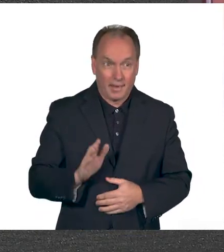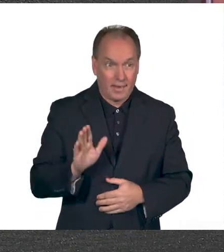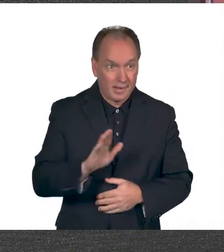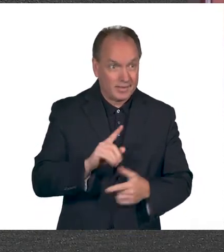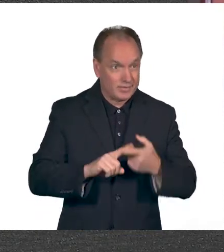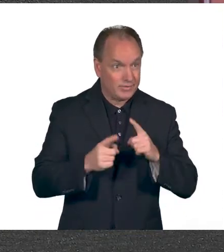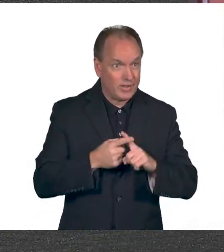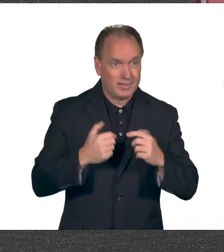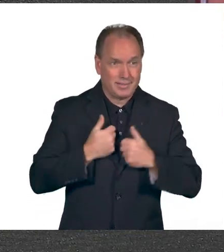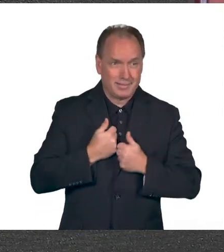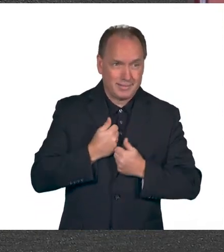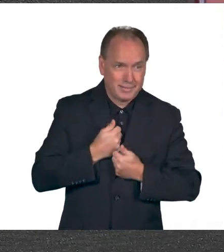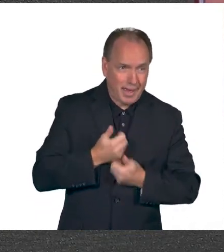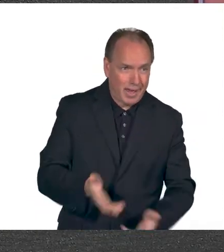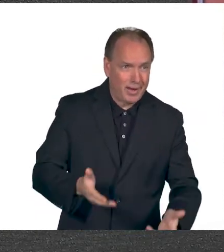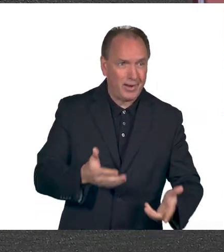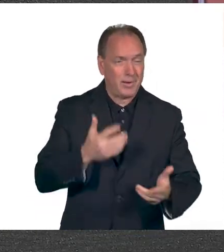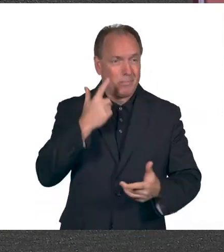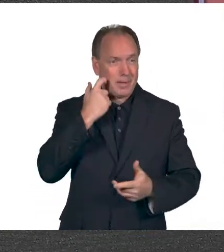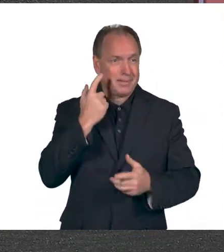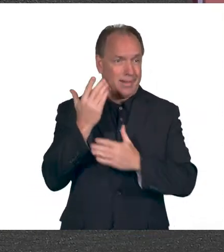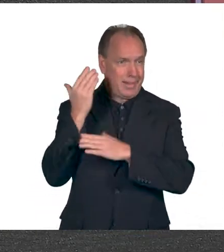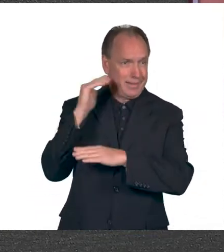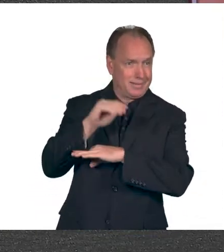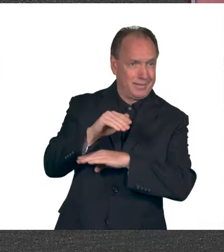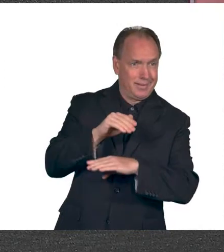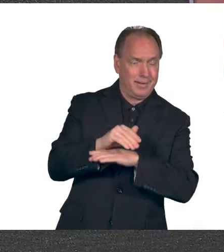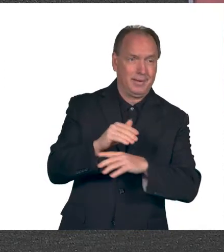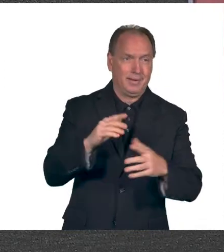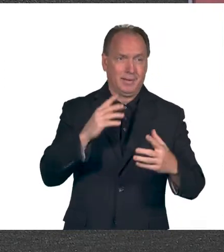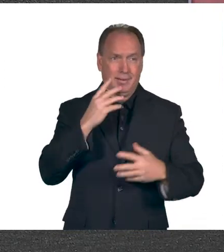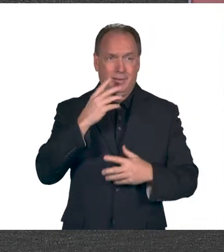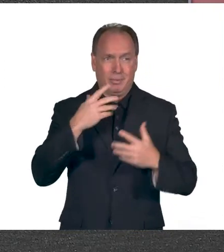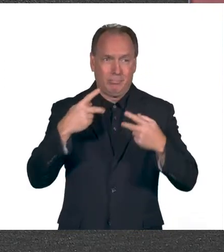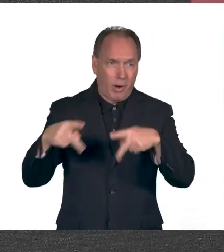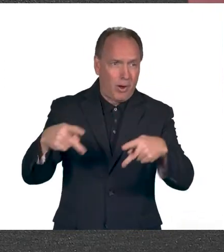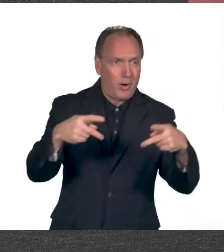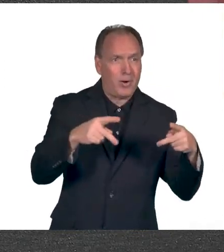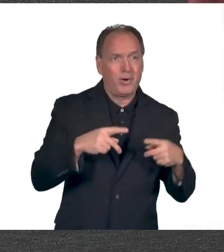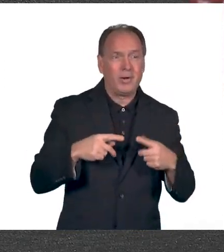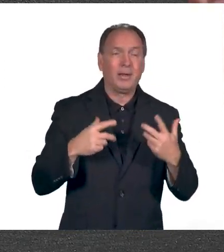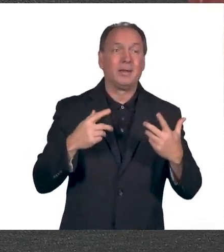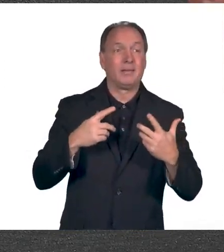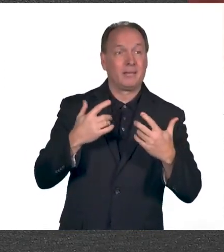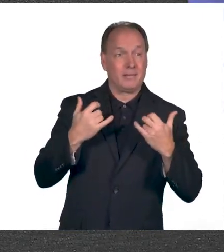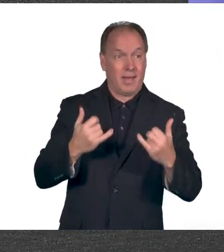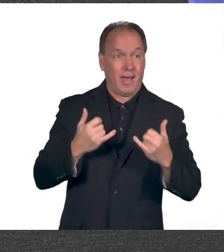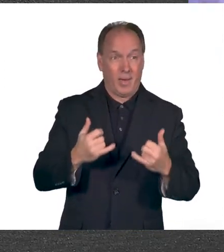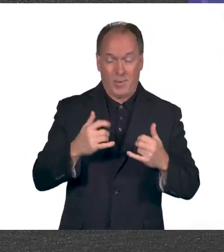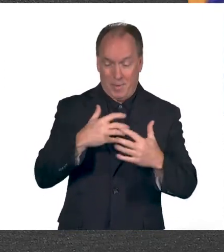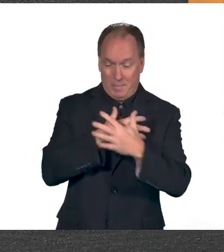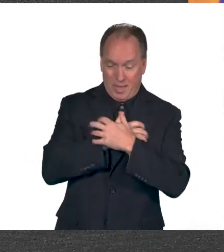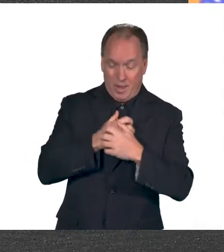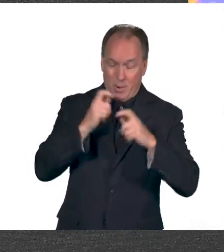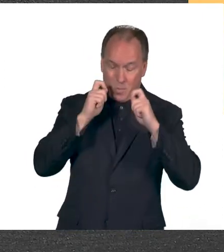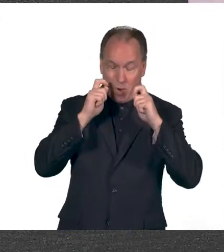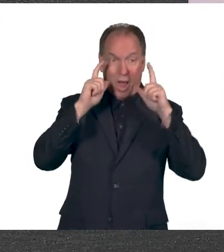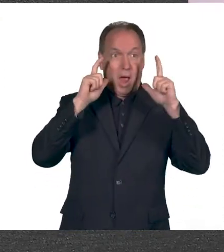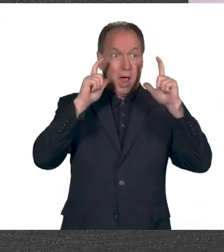His friends were tired from all the fun they had had when bear was sleeping. So bear stays awake